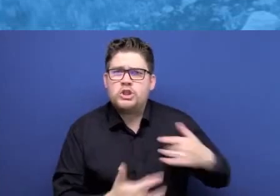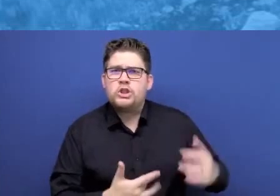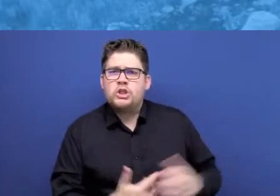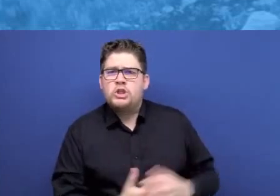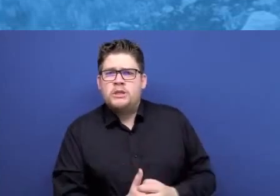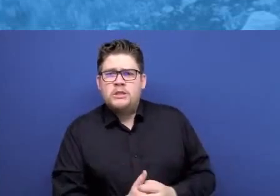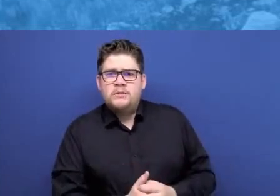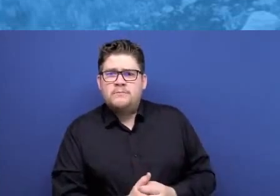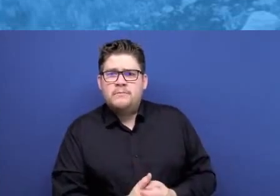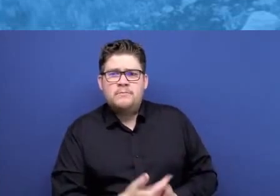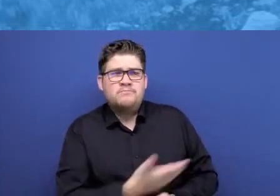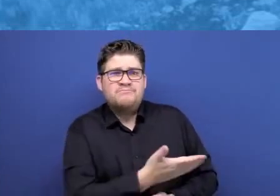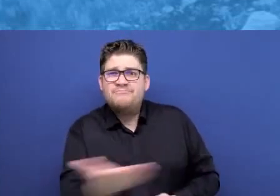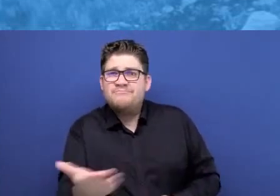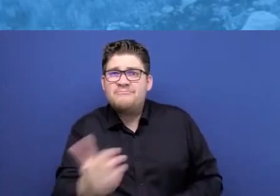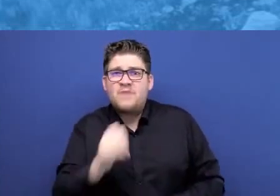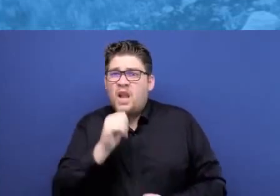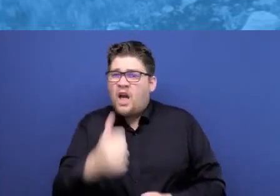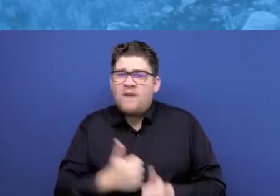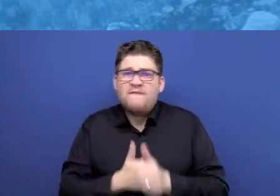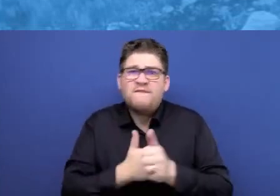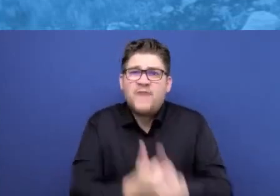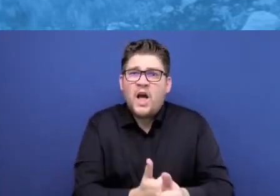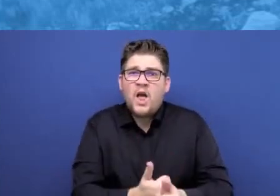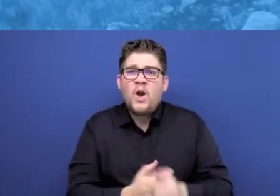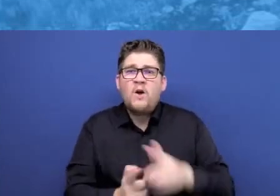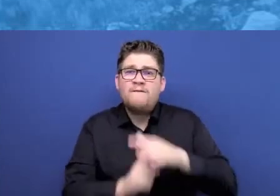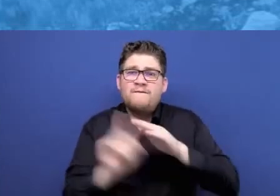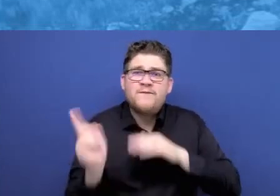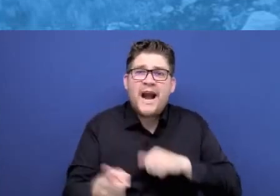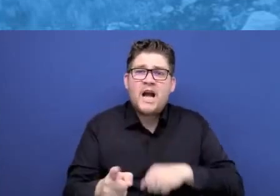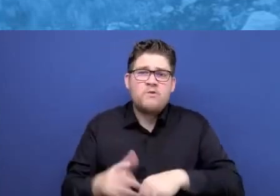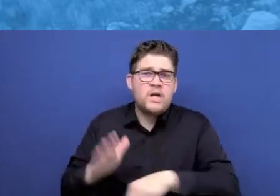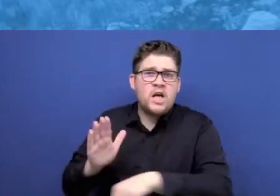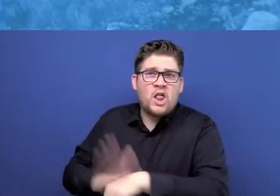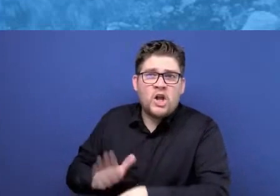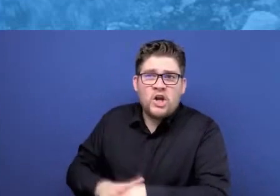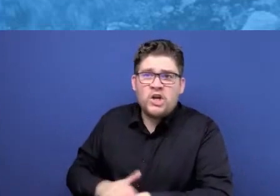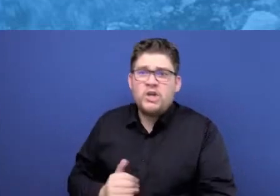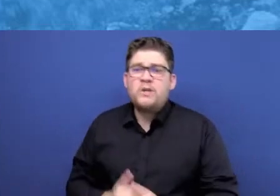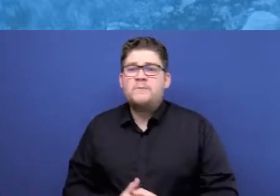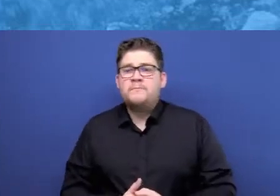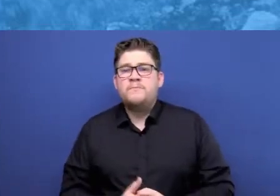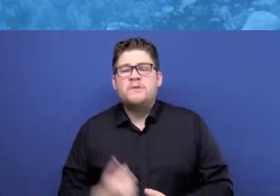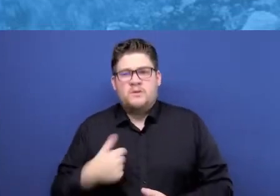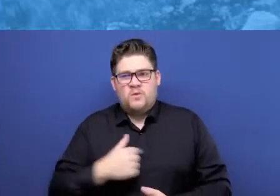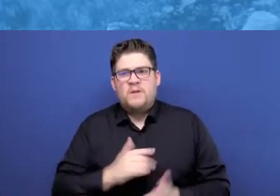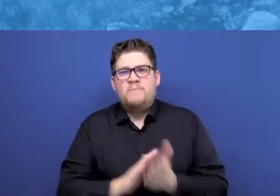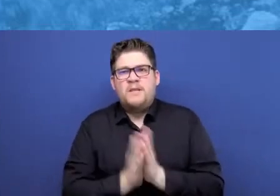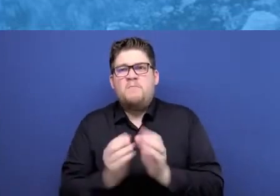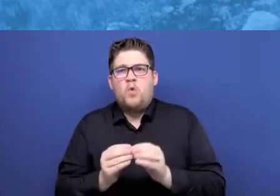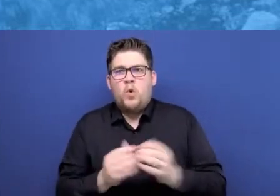recommendations that local governments are placed in them when they placed them under